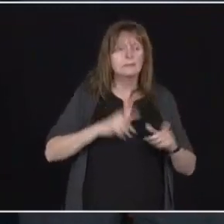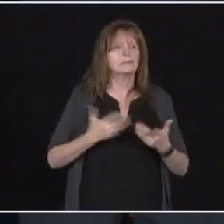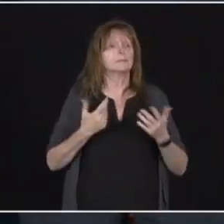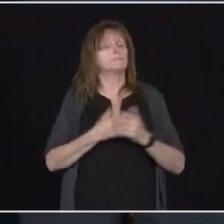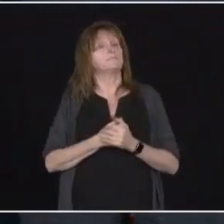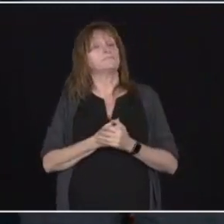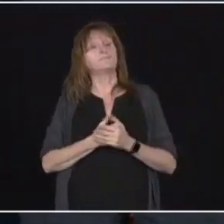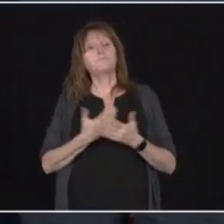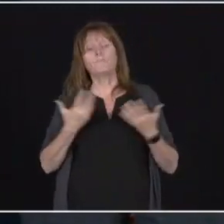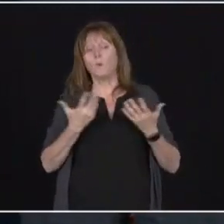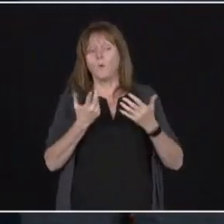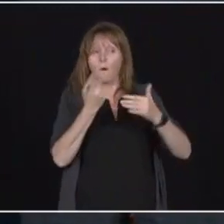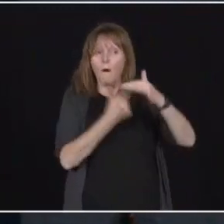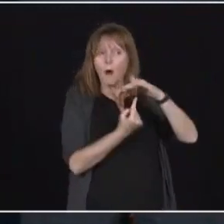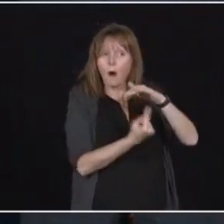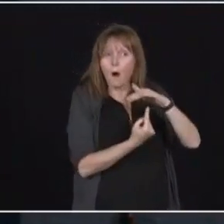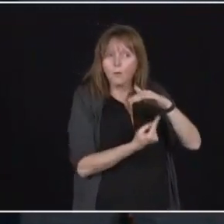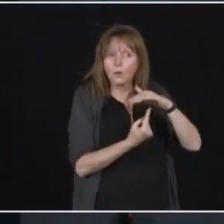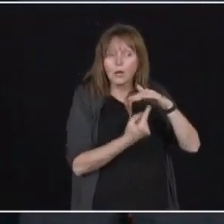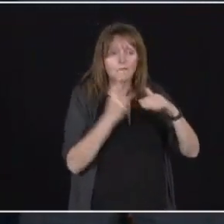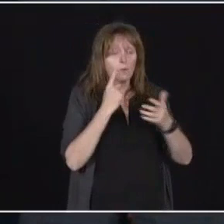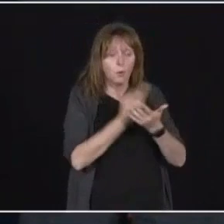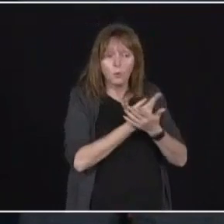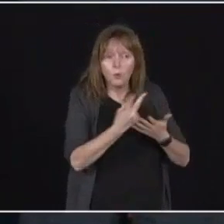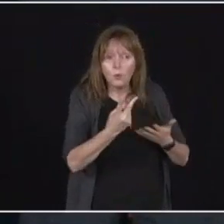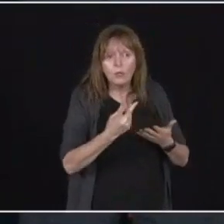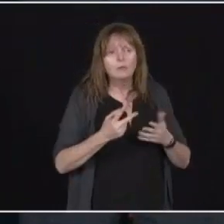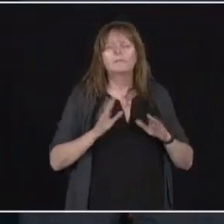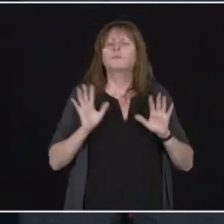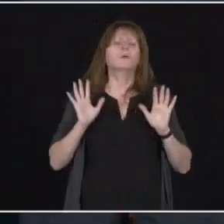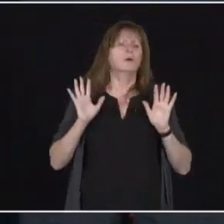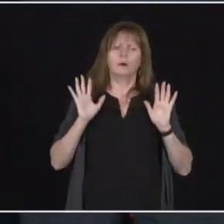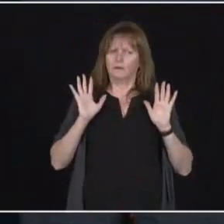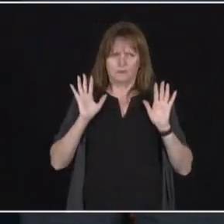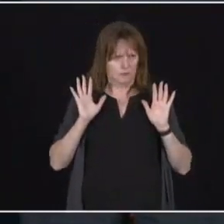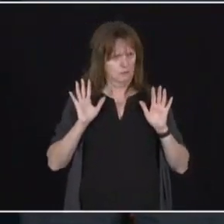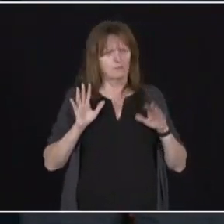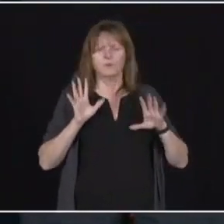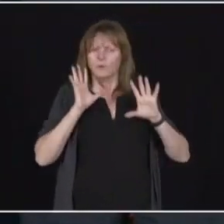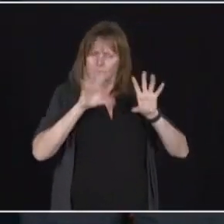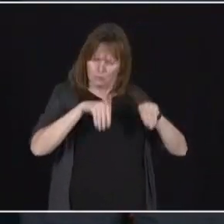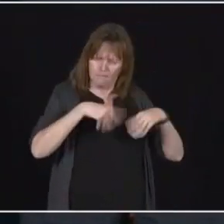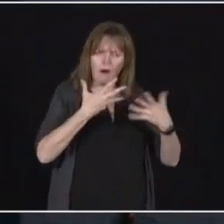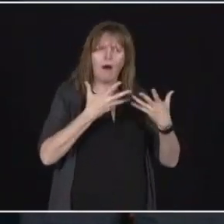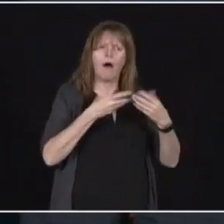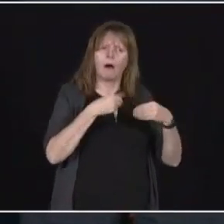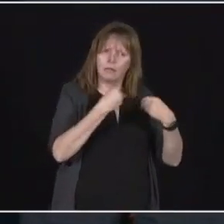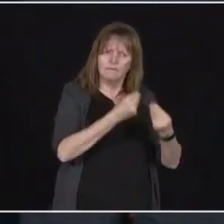self isolation, for another two weeks, whatever needs to be done, we are going to supply those resources